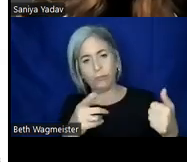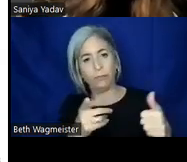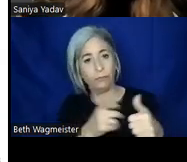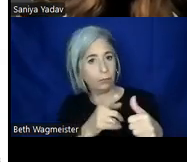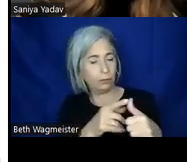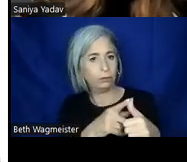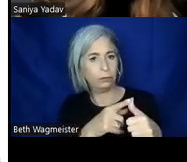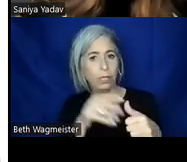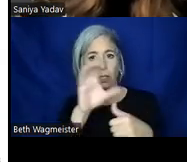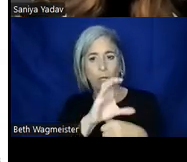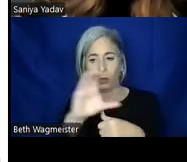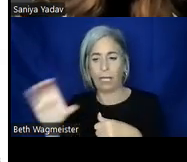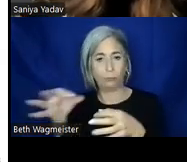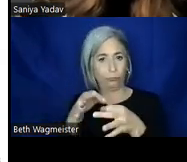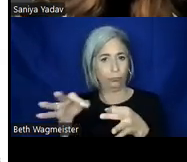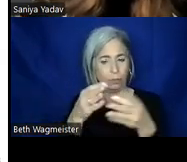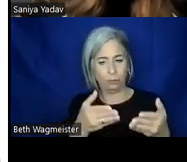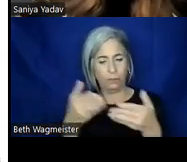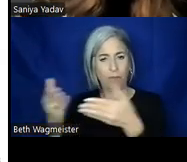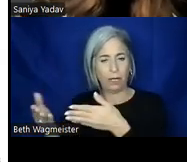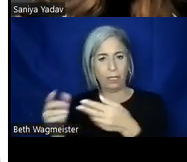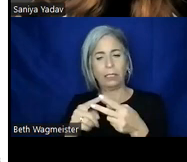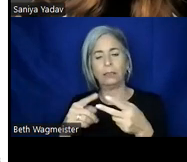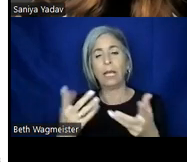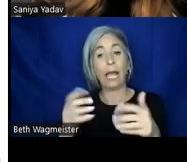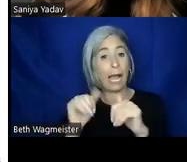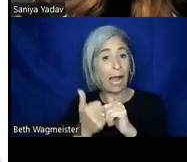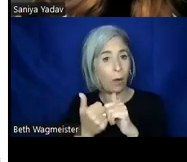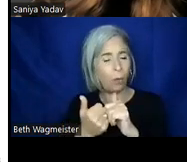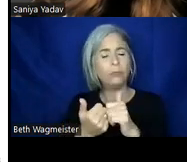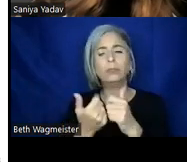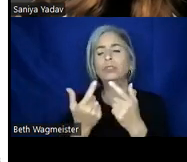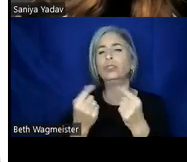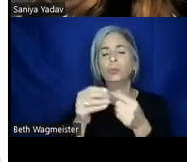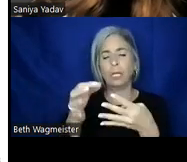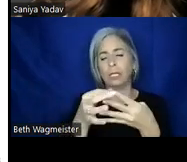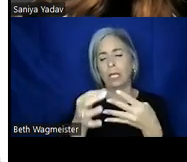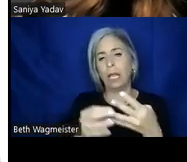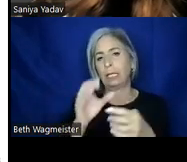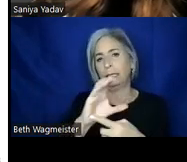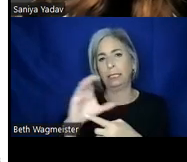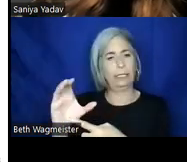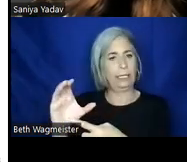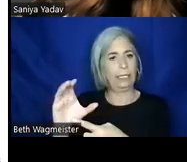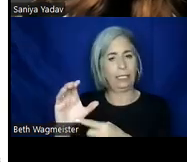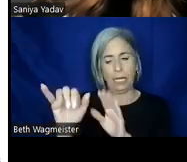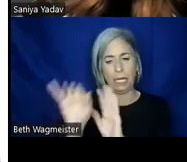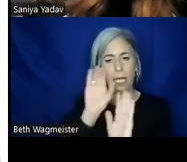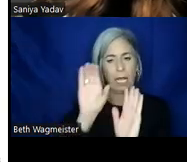Closed captioning is provided to enable closed captioning, select the CC icon at the bottom of